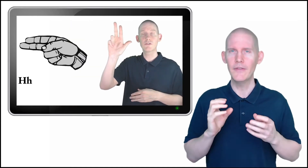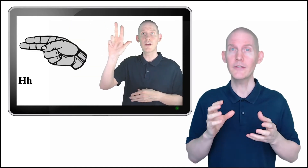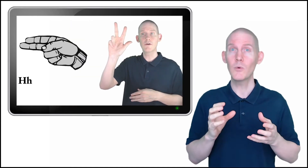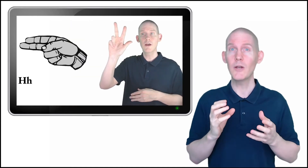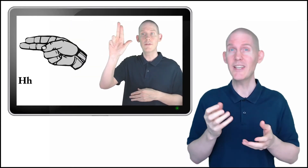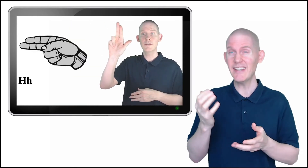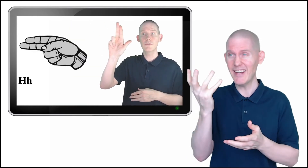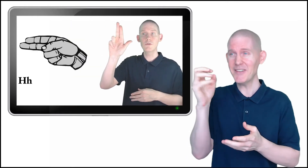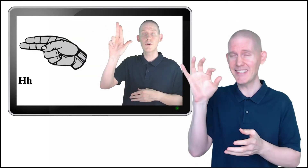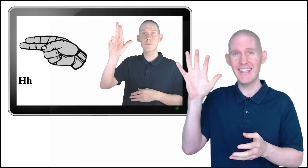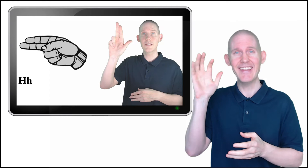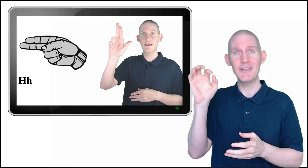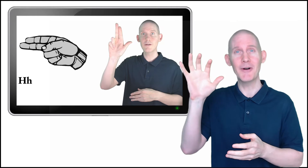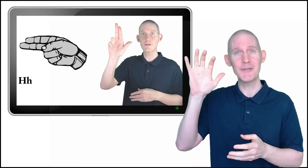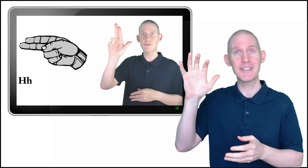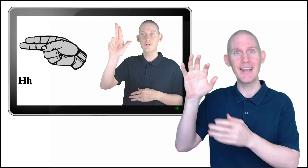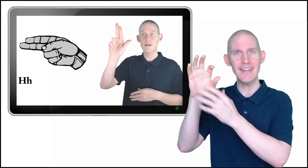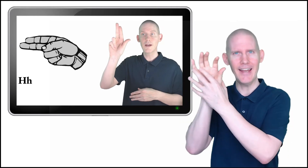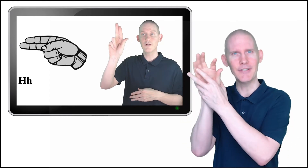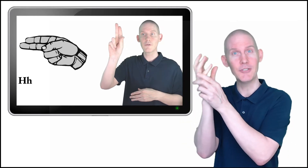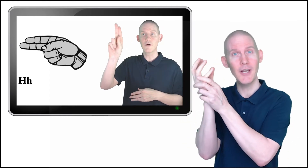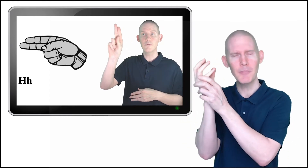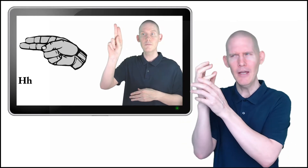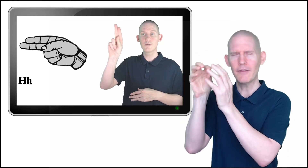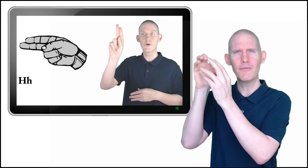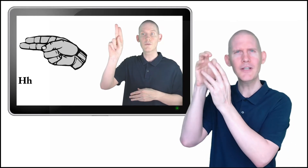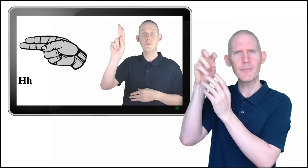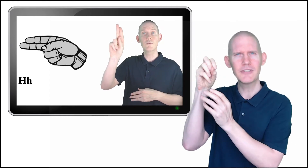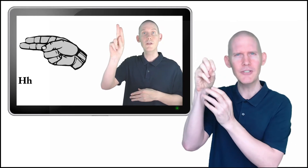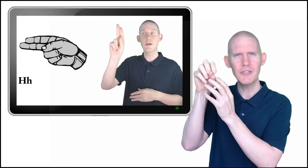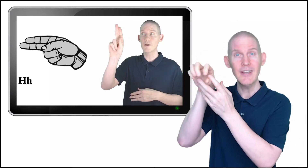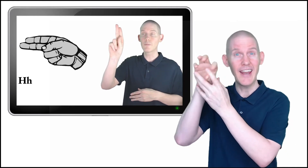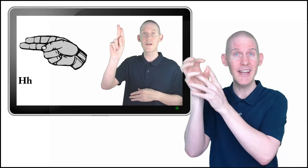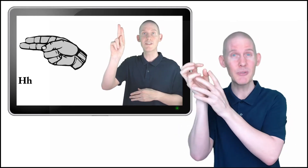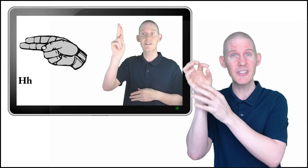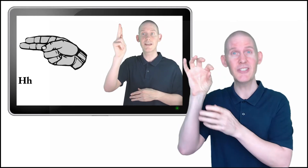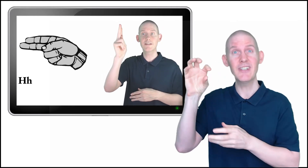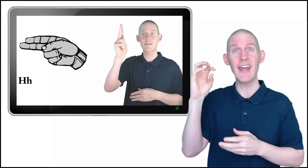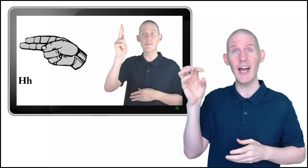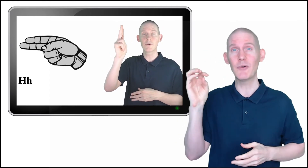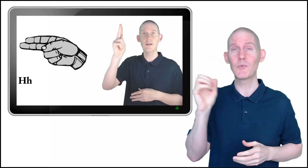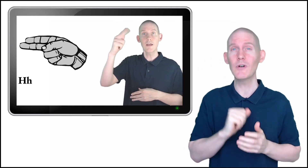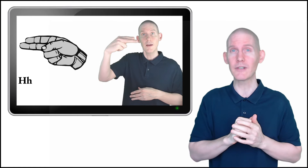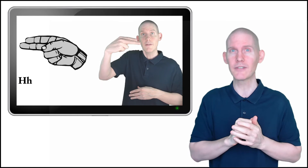This way we can guarantee that you understand the hand shape, the finger position, hand position and how it works.